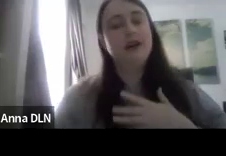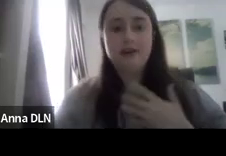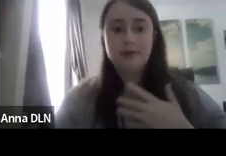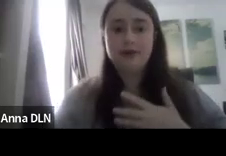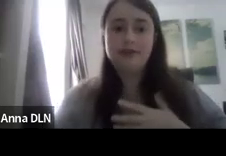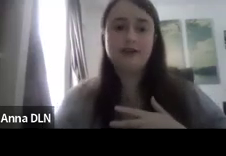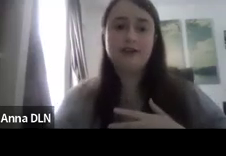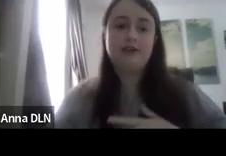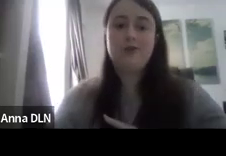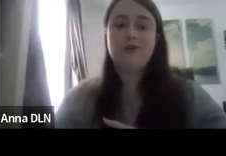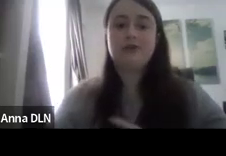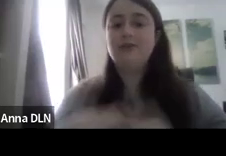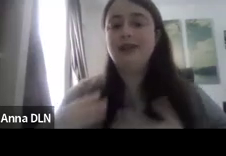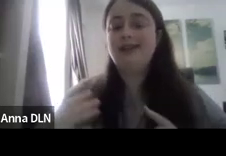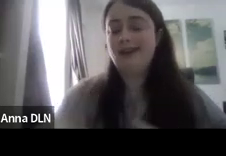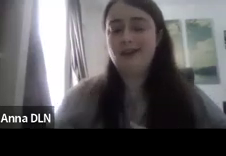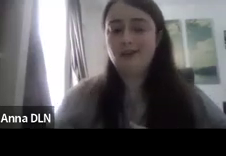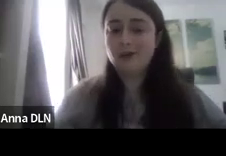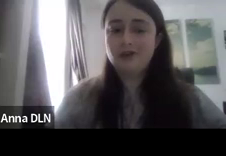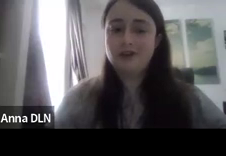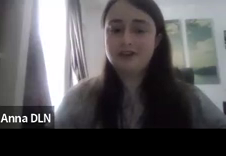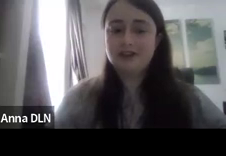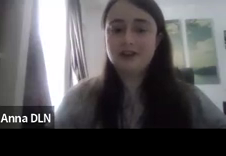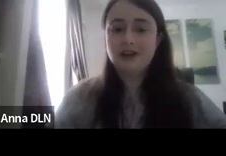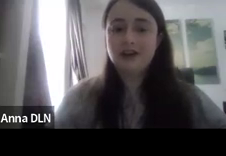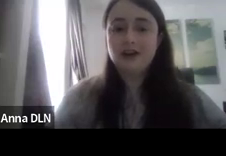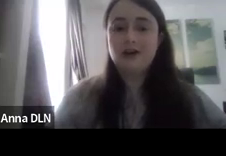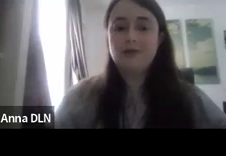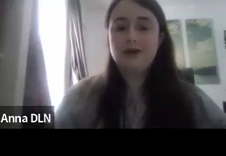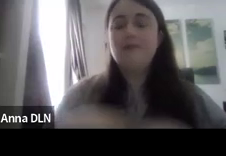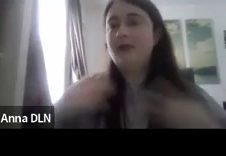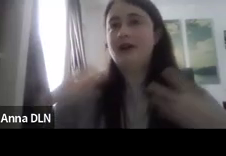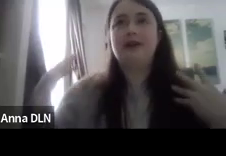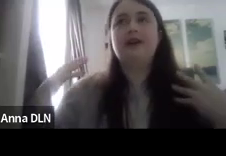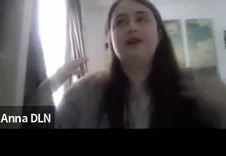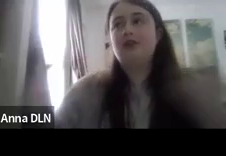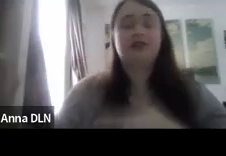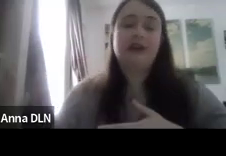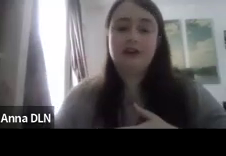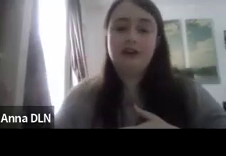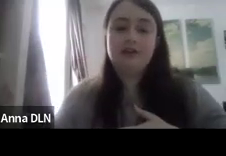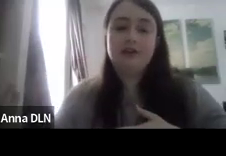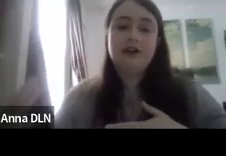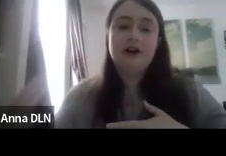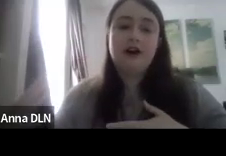And it's worth stating that what's completely standard at one university might be non-standard at another.